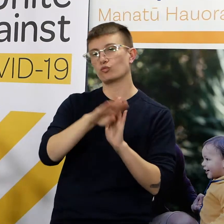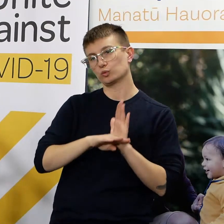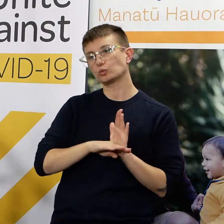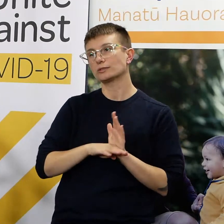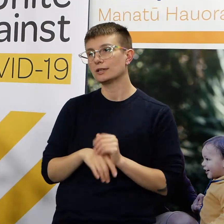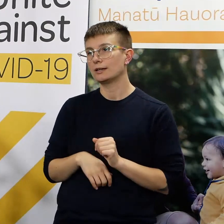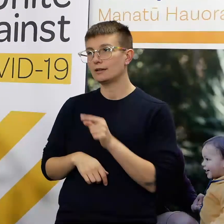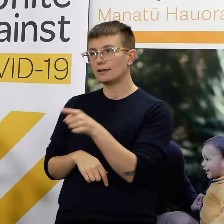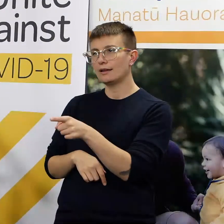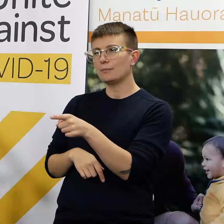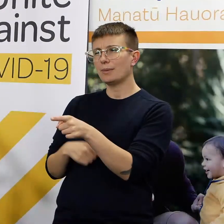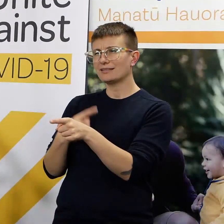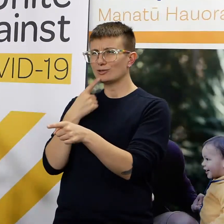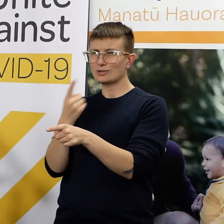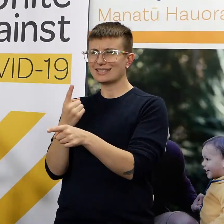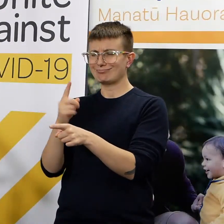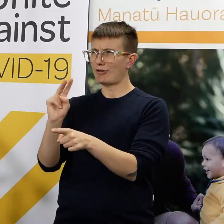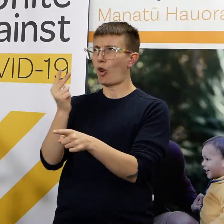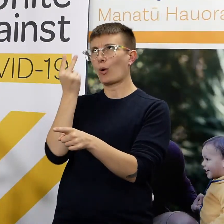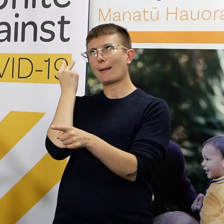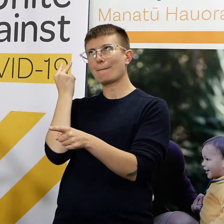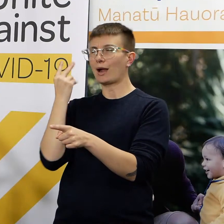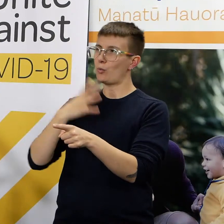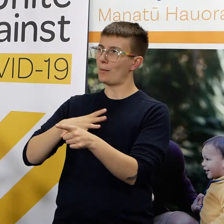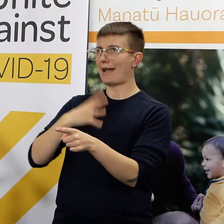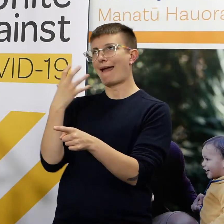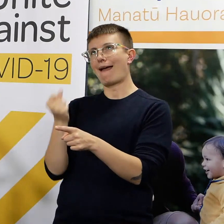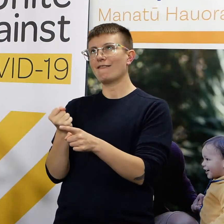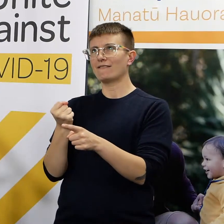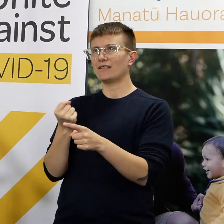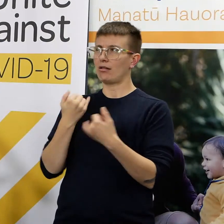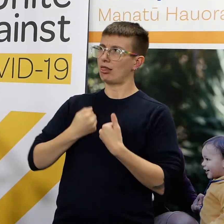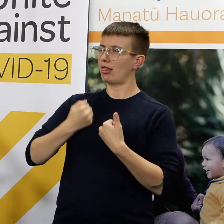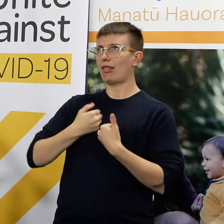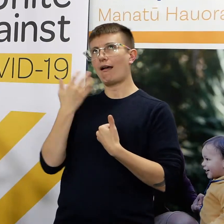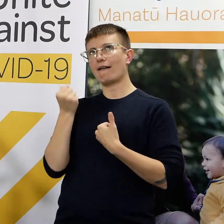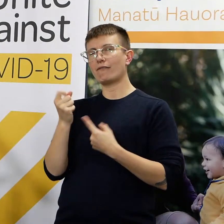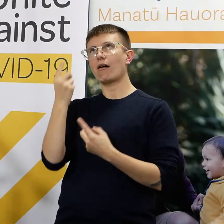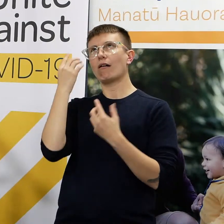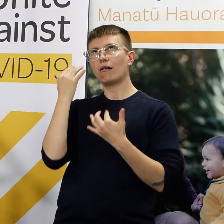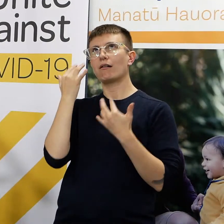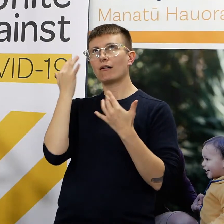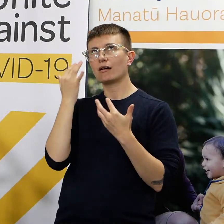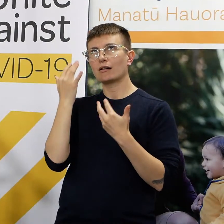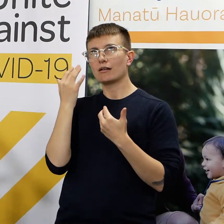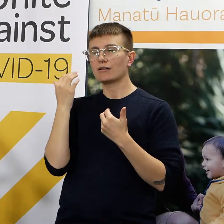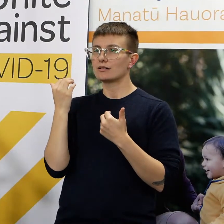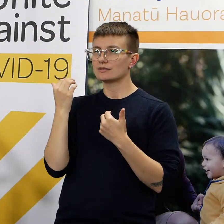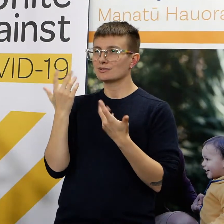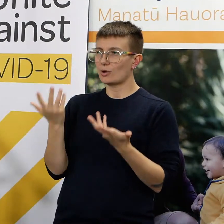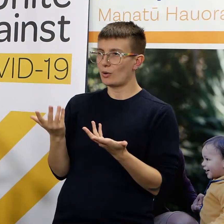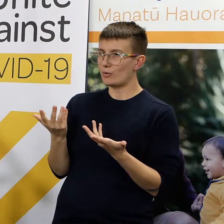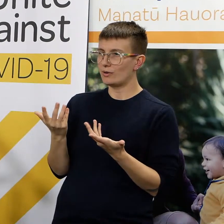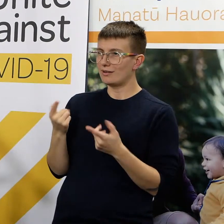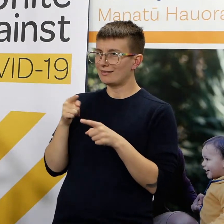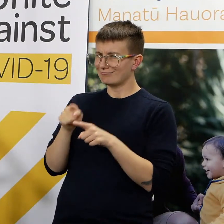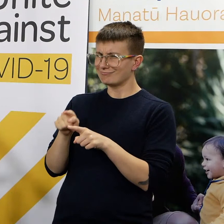did have symptoms. I mean, you say they did everything that was asked of them. But it's not rocket science though is it, if you don't feel well you need to review